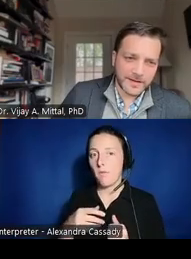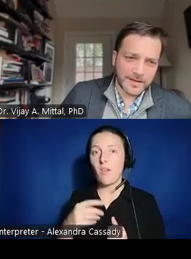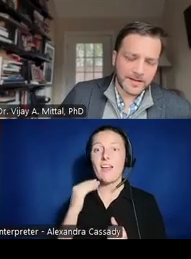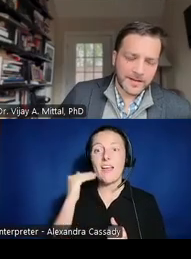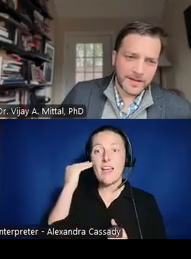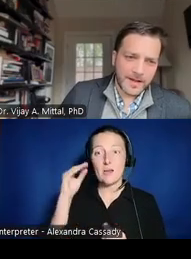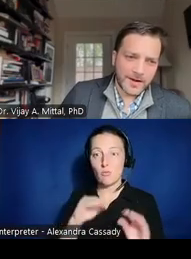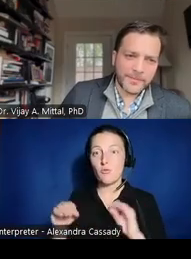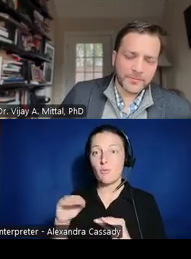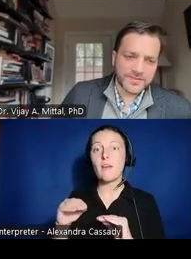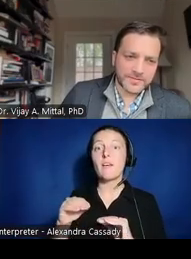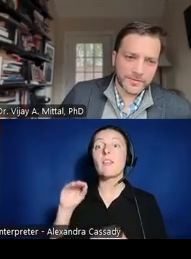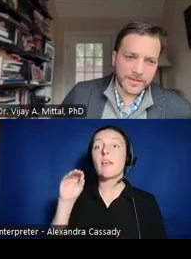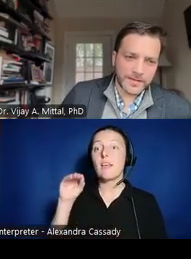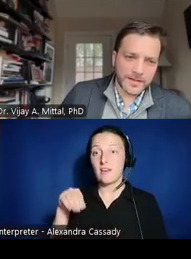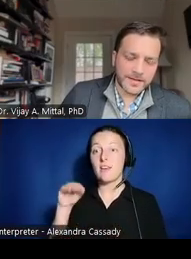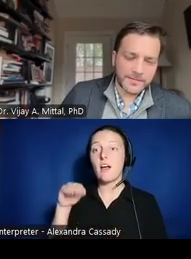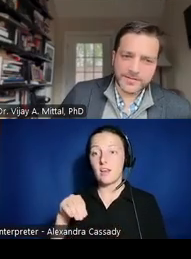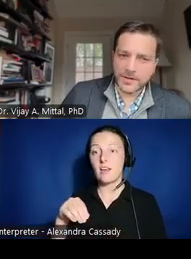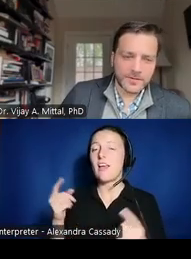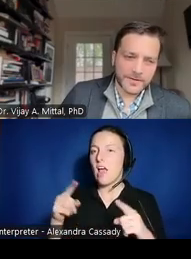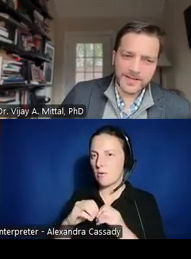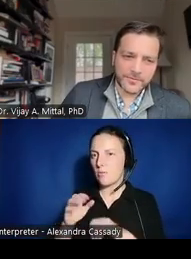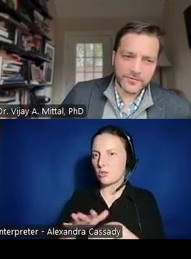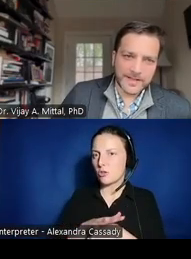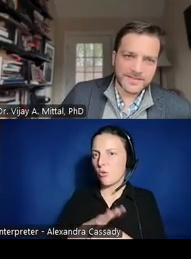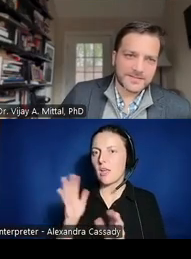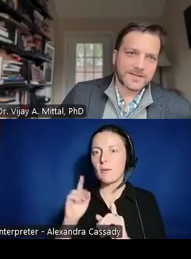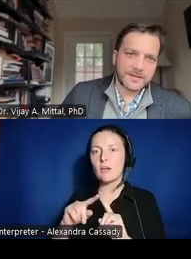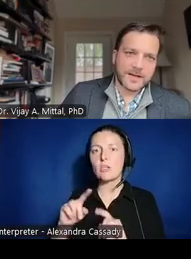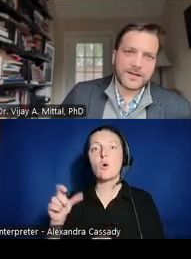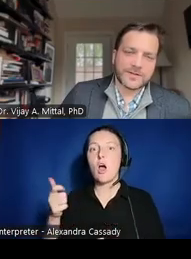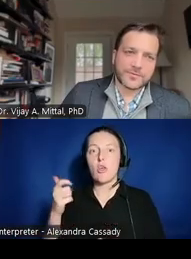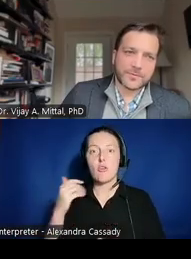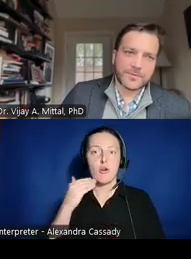nodding are happen more slowly uh compared to all other head movements in the high-risisk group